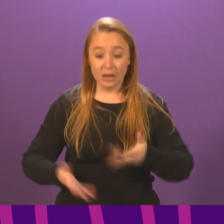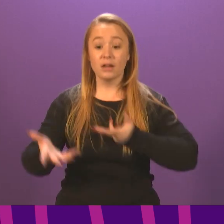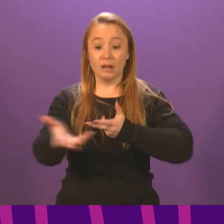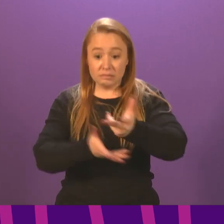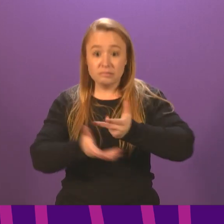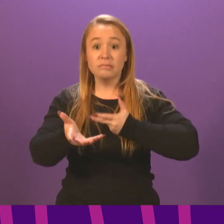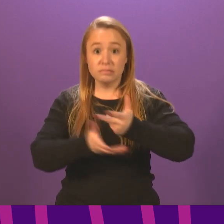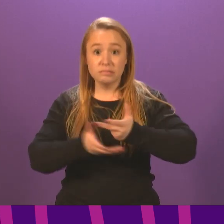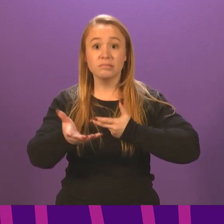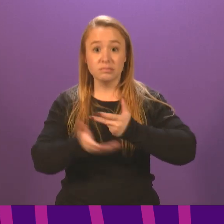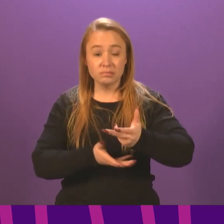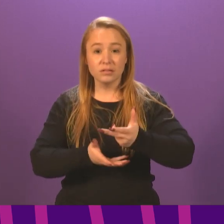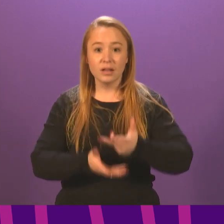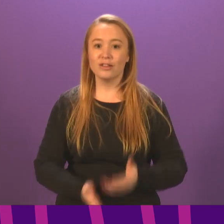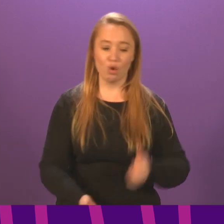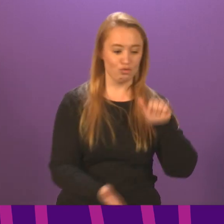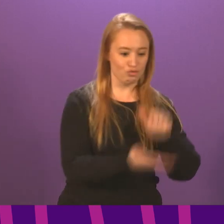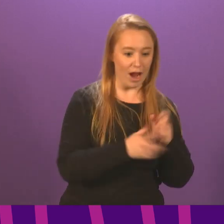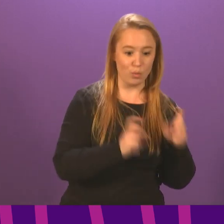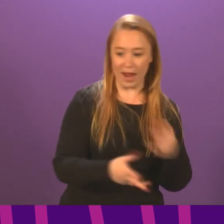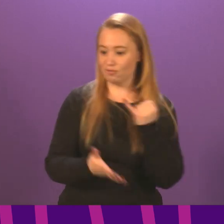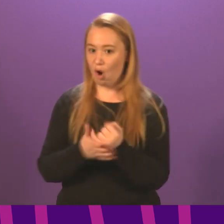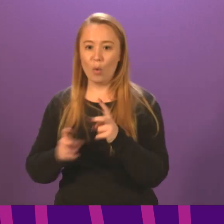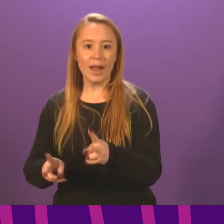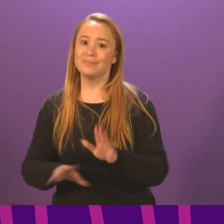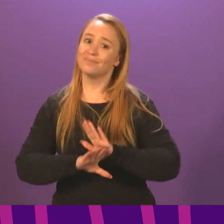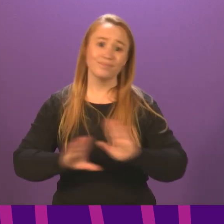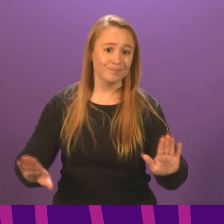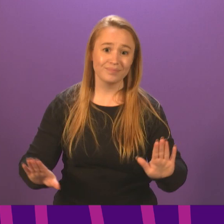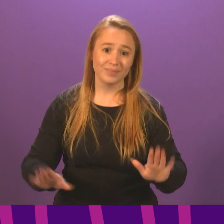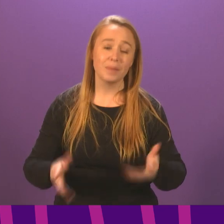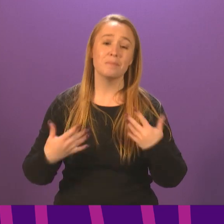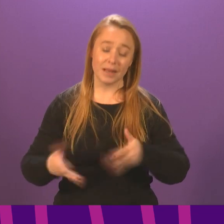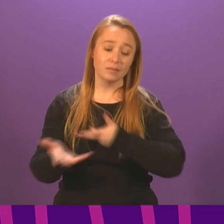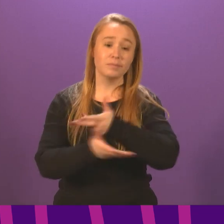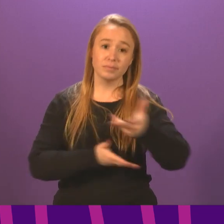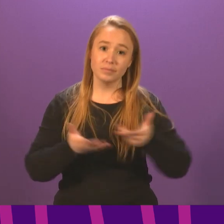and white, absolute right or wrong. In our actions against the virus, it is important